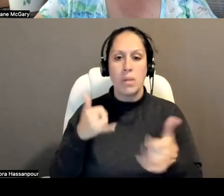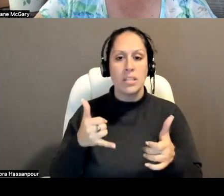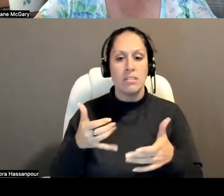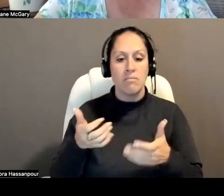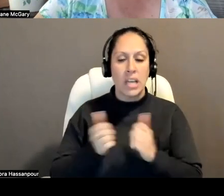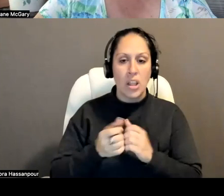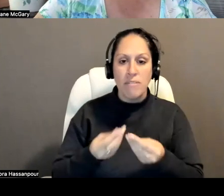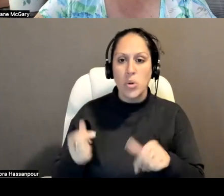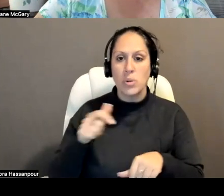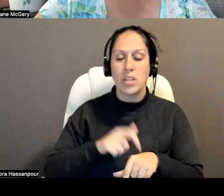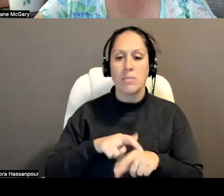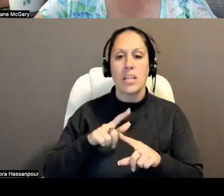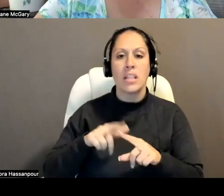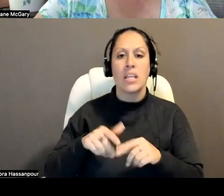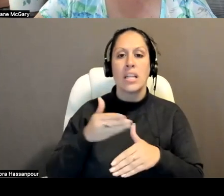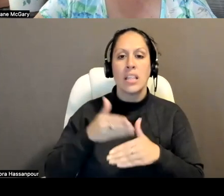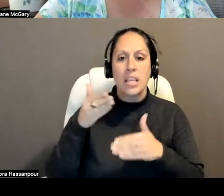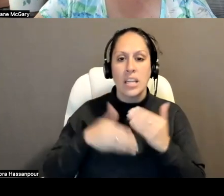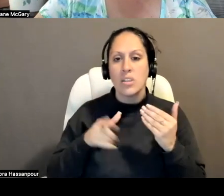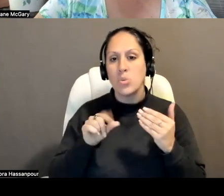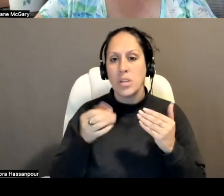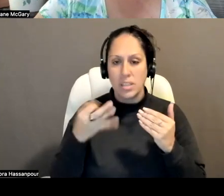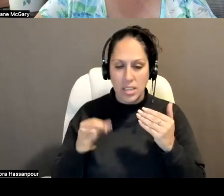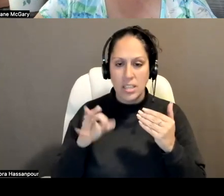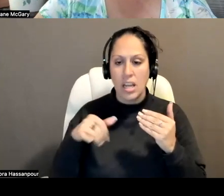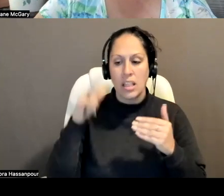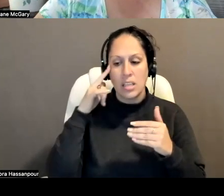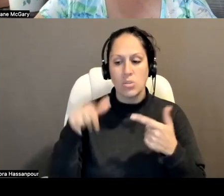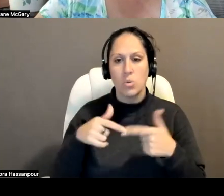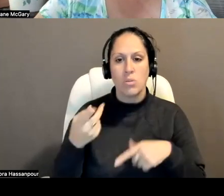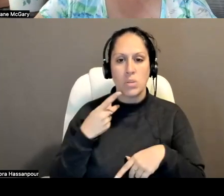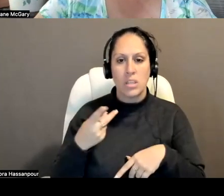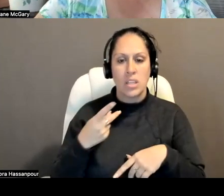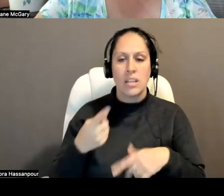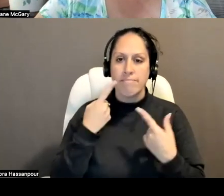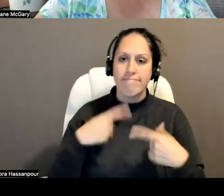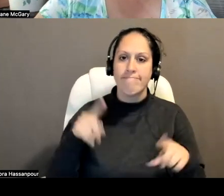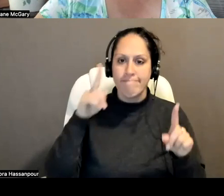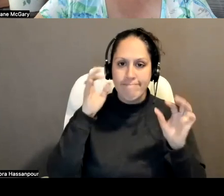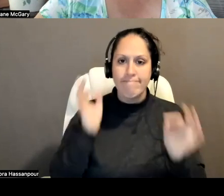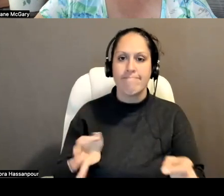times, and then at the end of 2019, I think, that's when we finally decided let's play